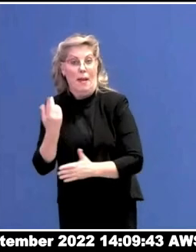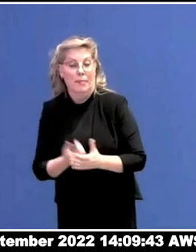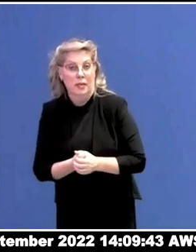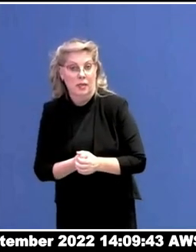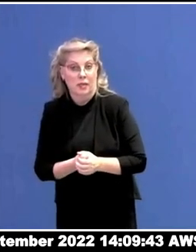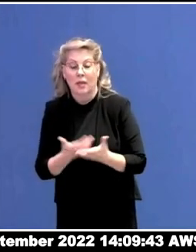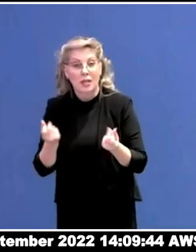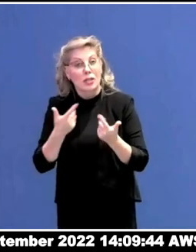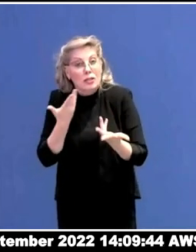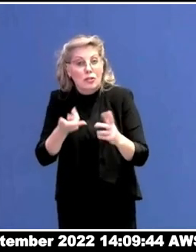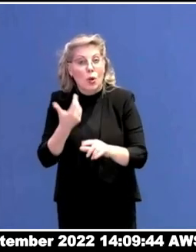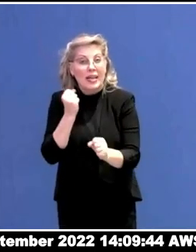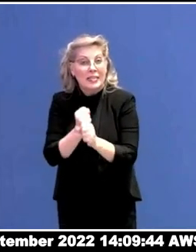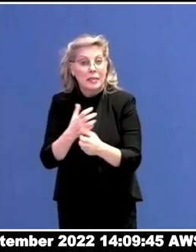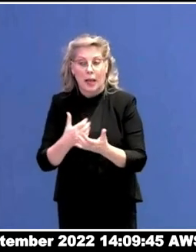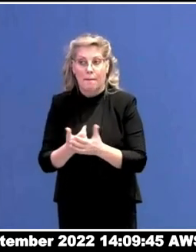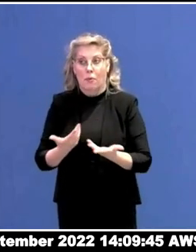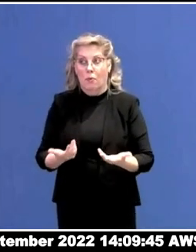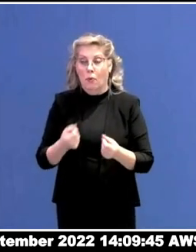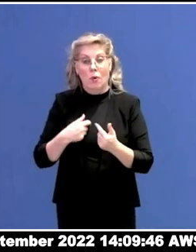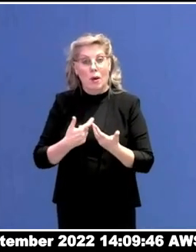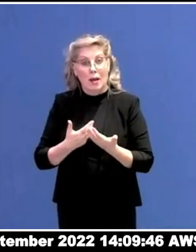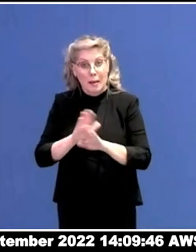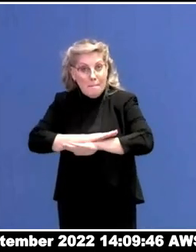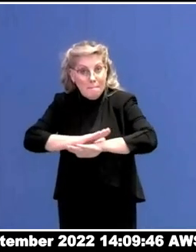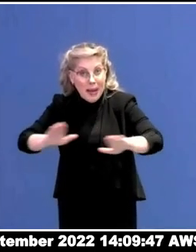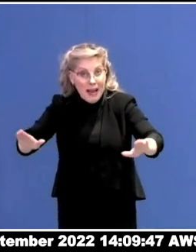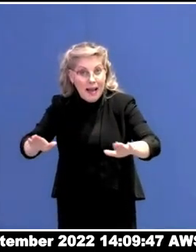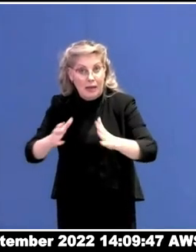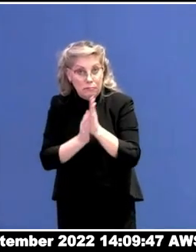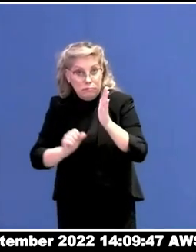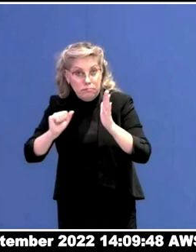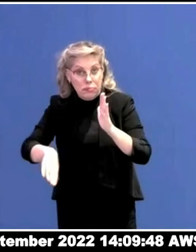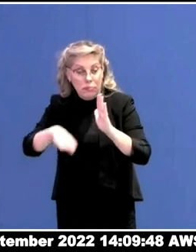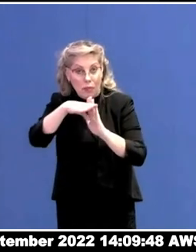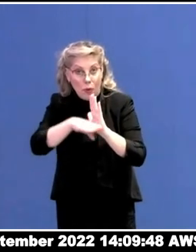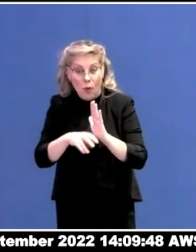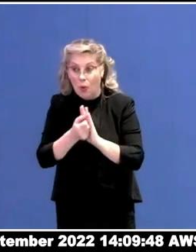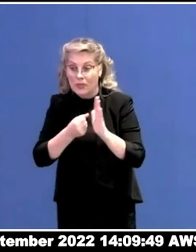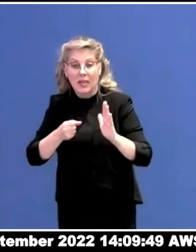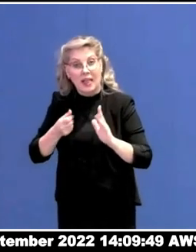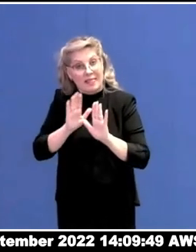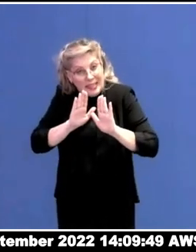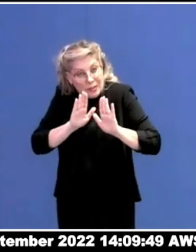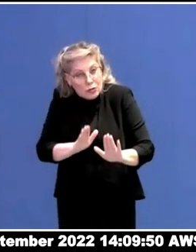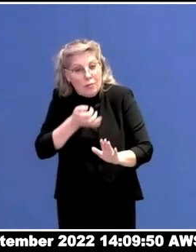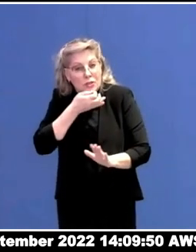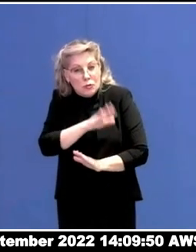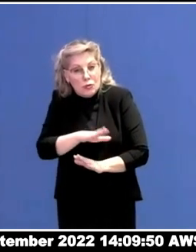the institution. I have seen boys locked up in solitary for 300 days or more for the good order of the